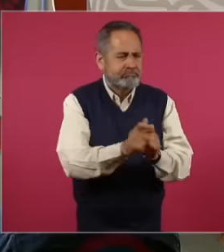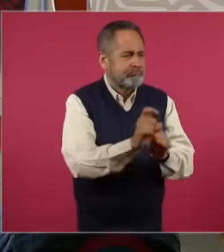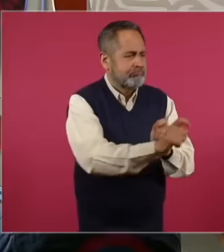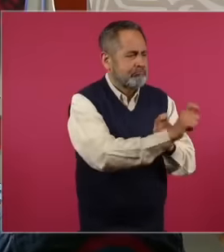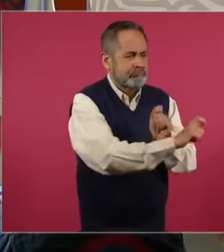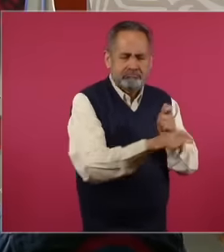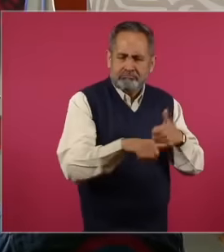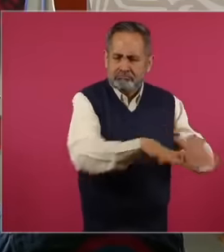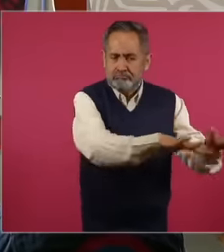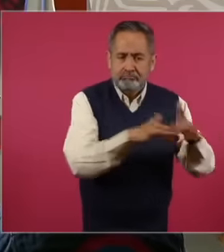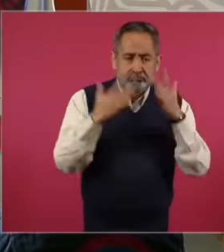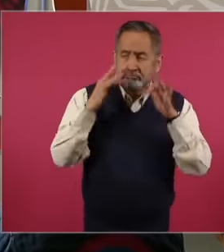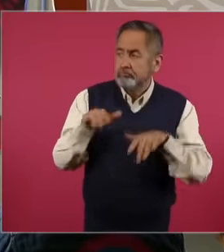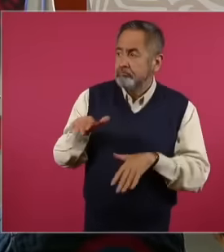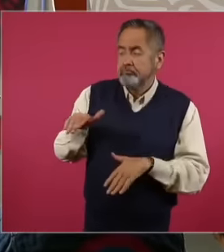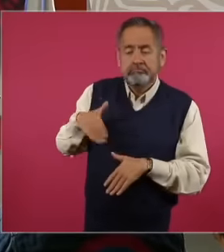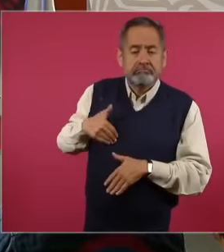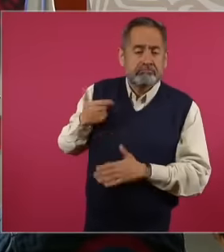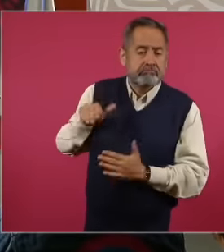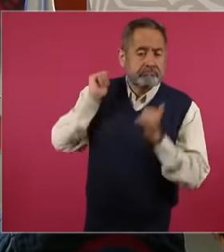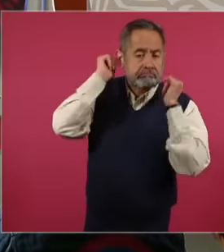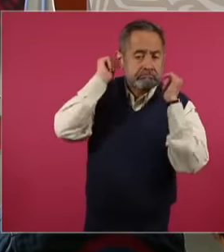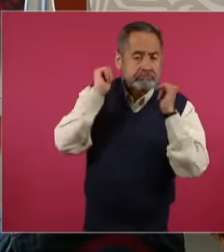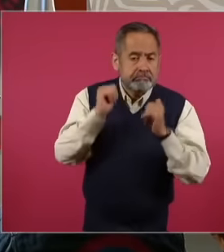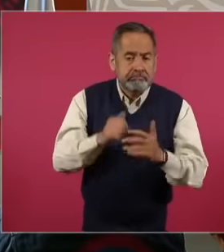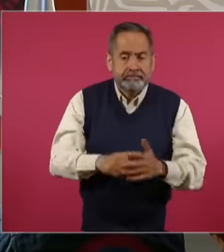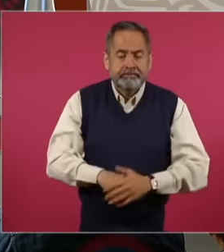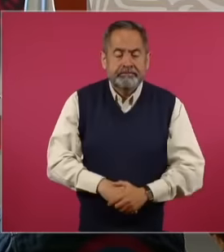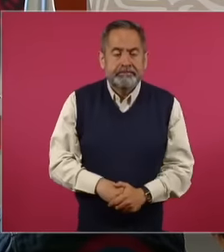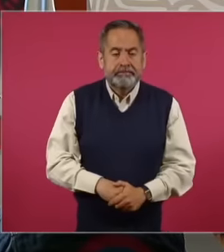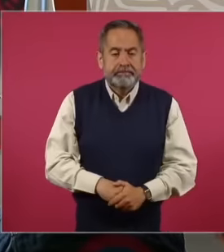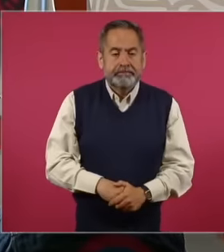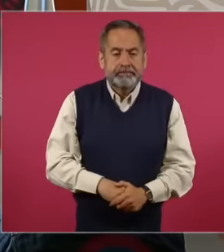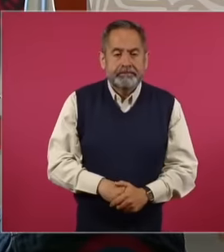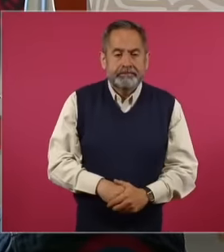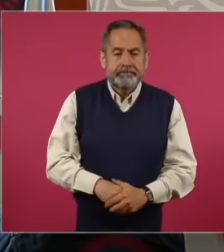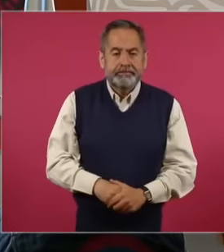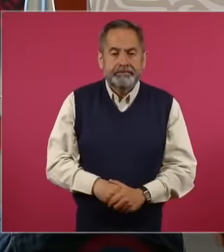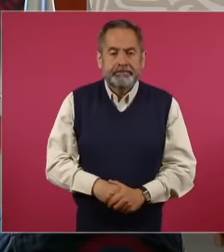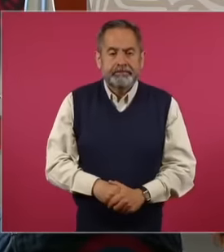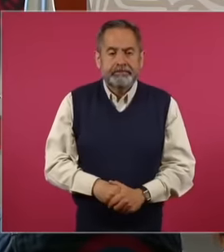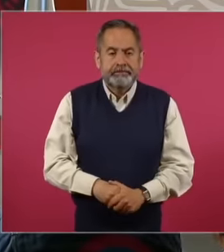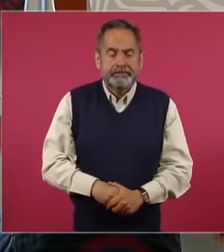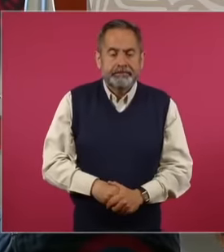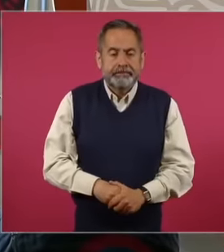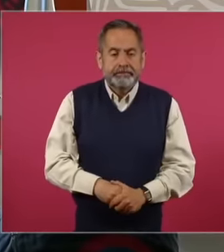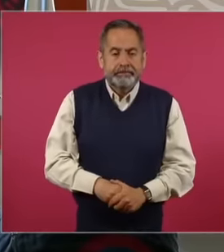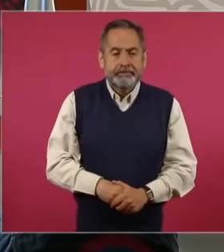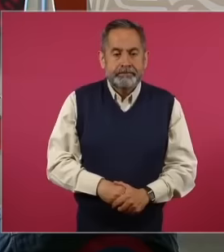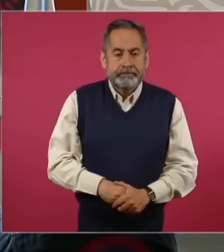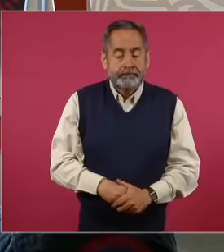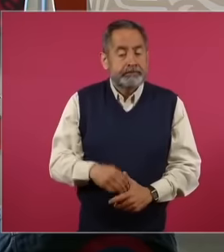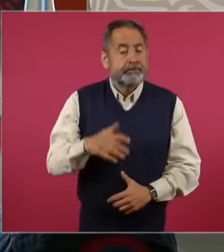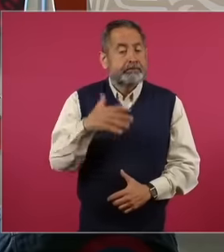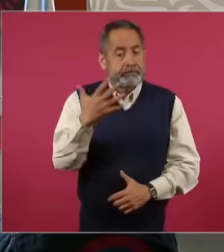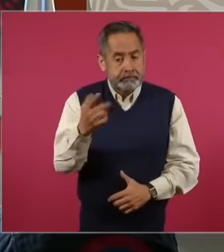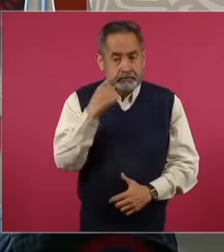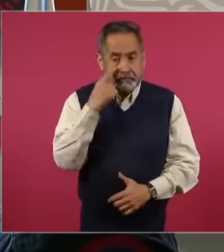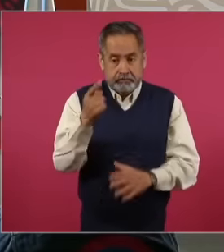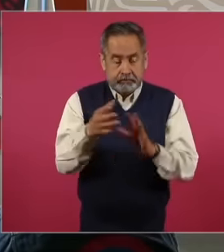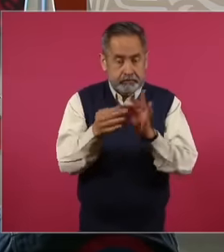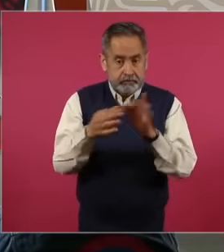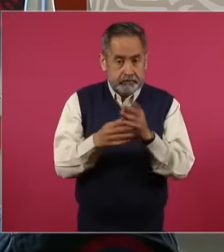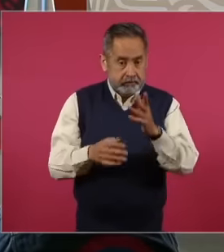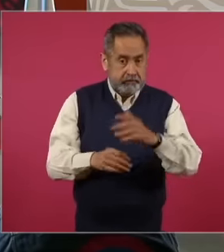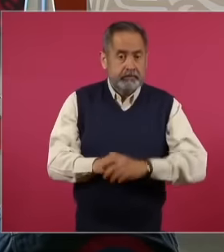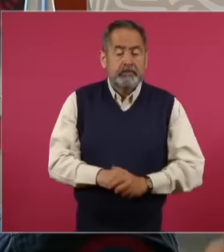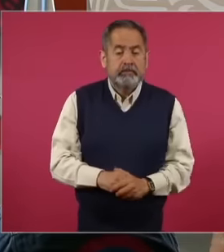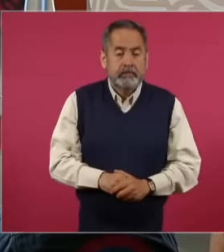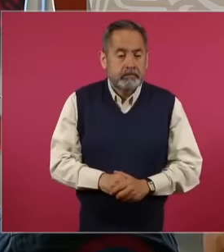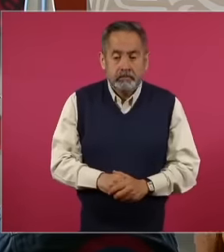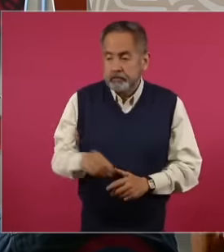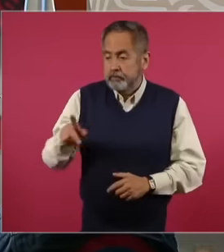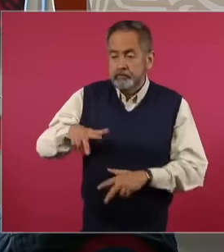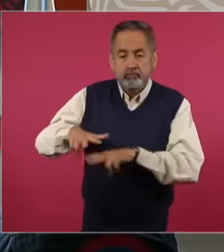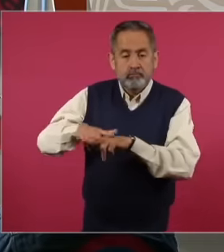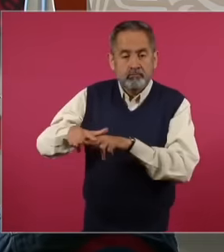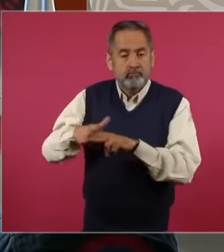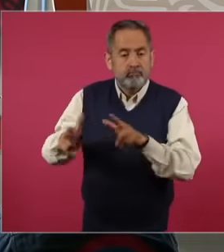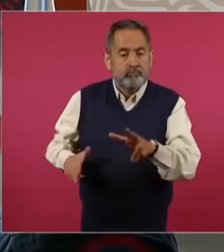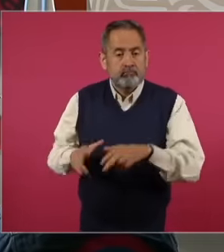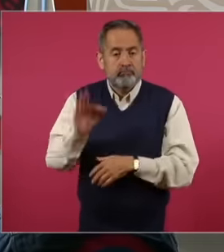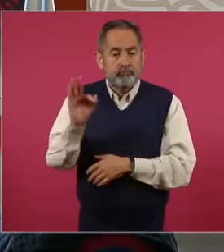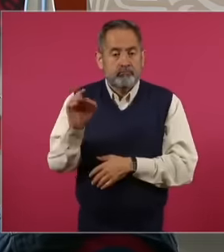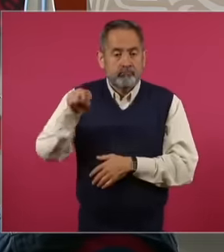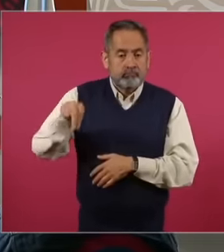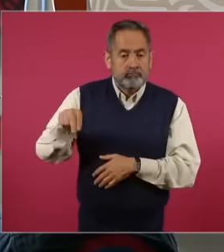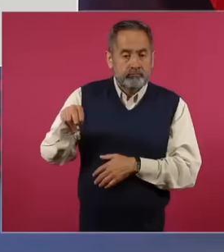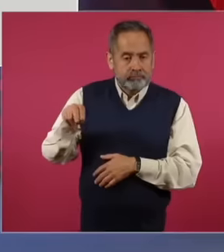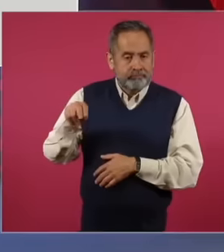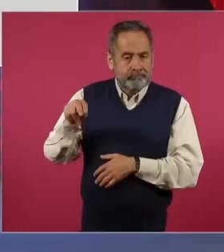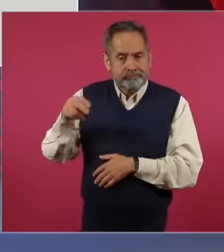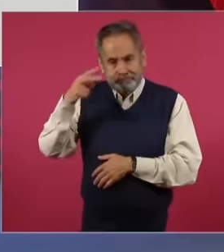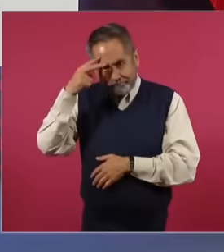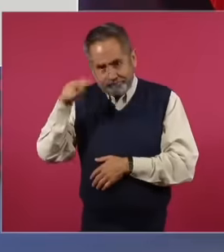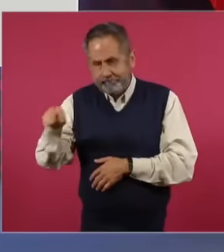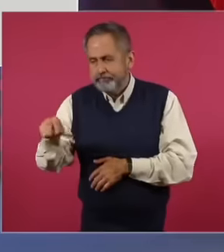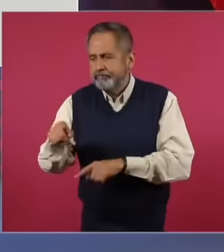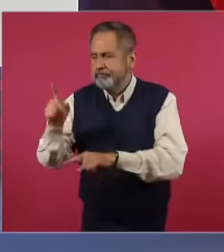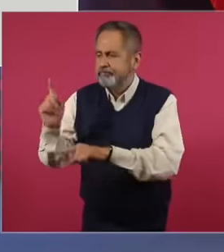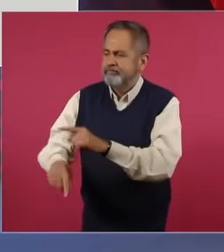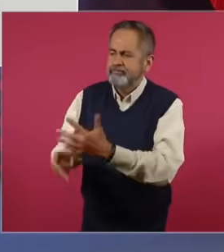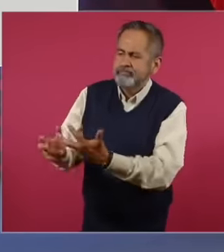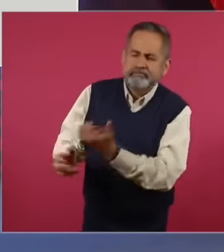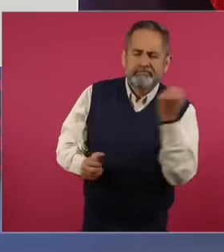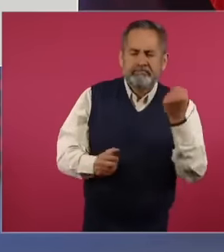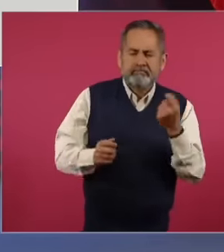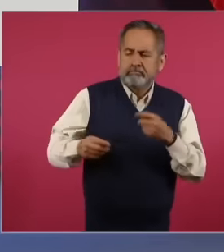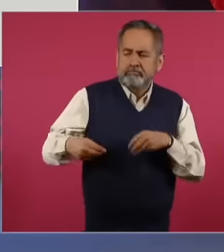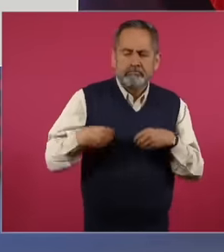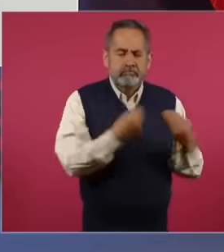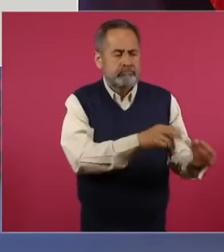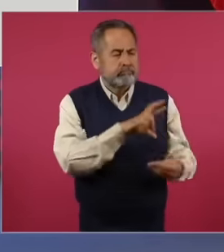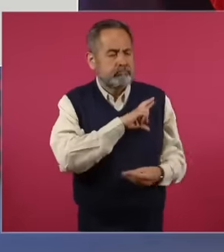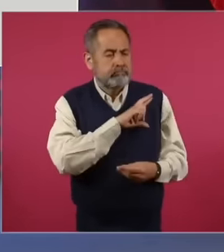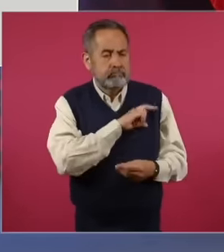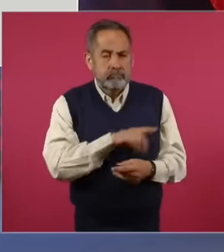Then the railroads are privatized, so shameless. It was this robbery that at the end of his